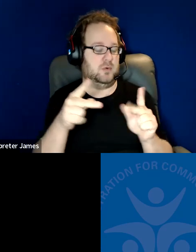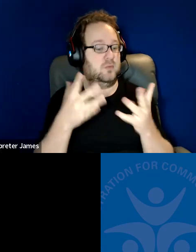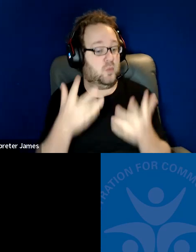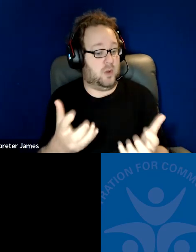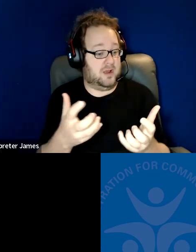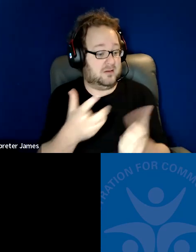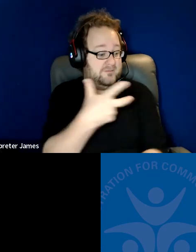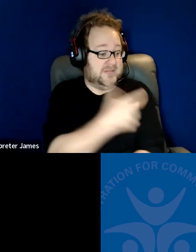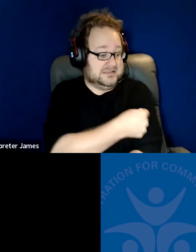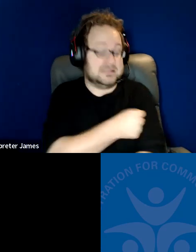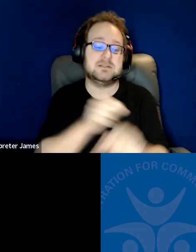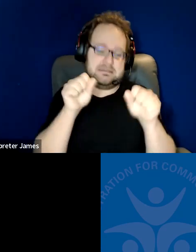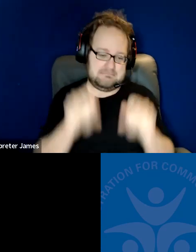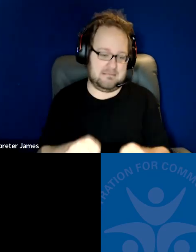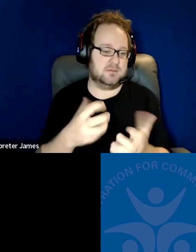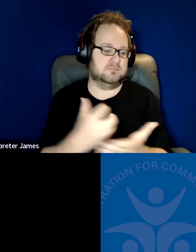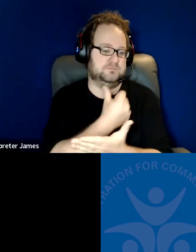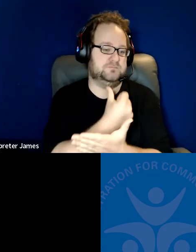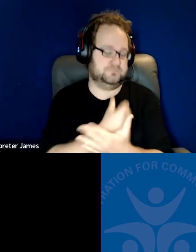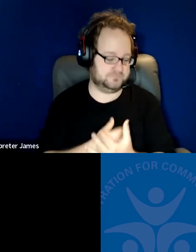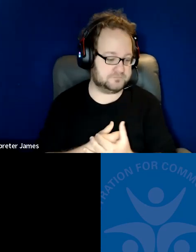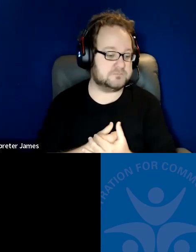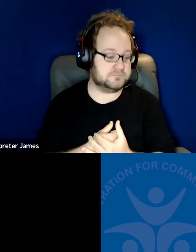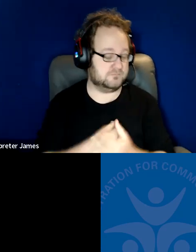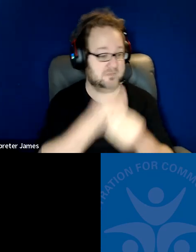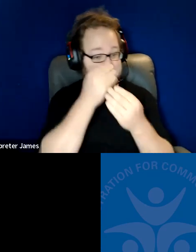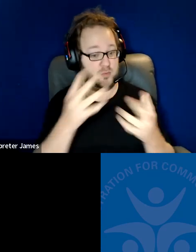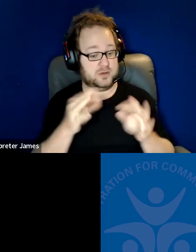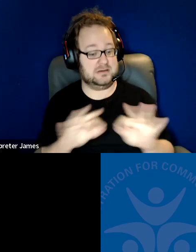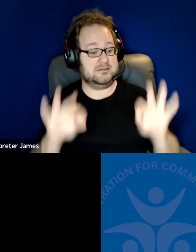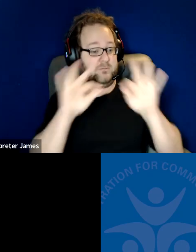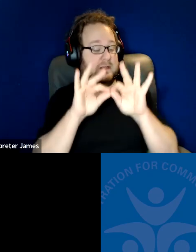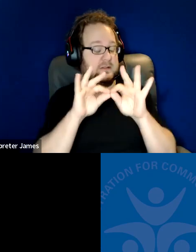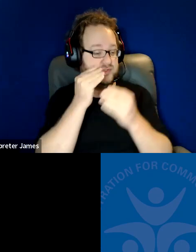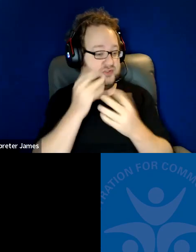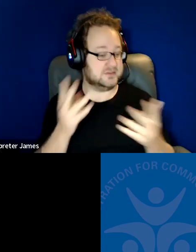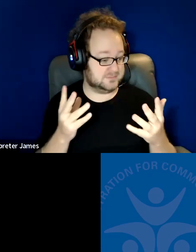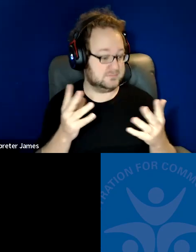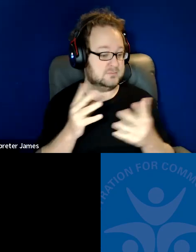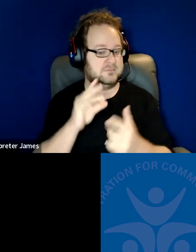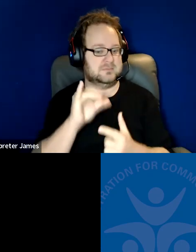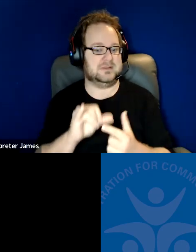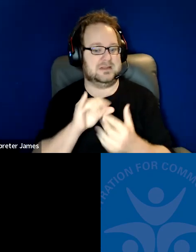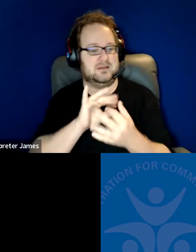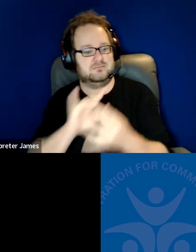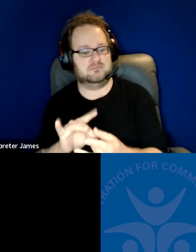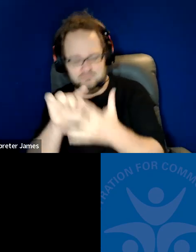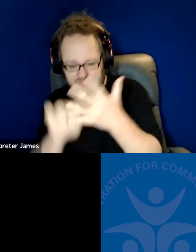That means ensuring people have the information they need about the importance of vaccine and also that together we are addressing any barriers.